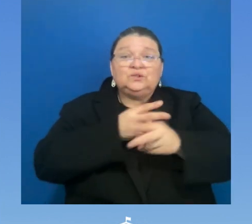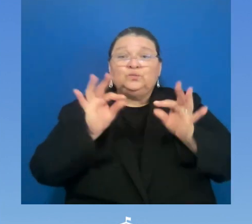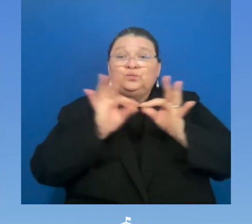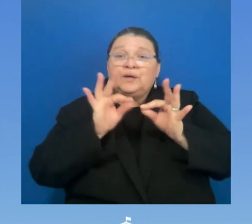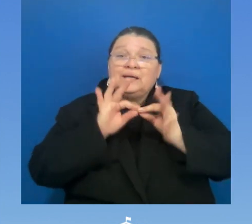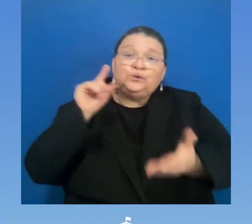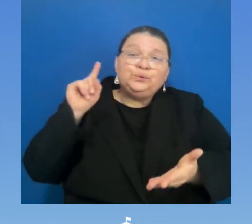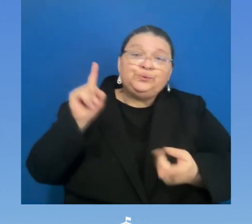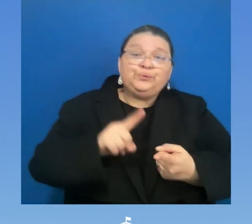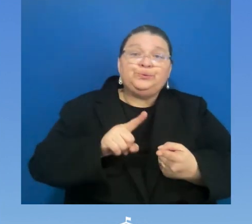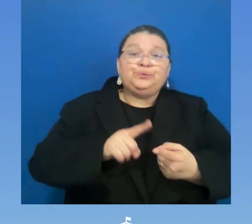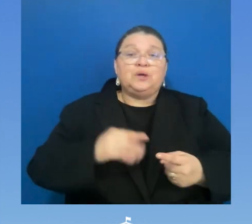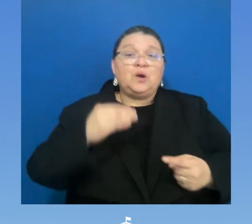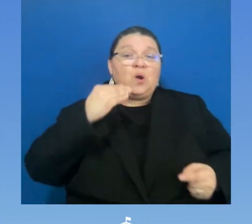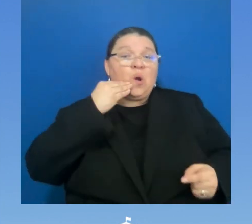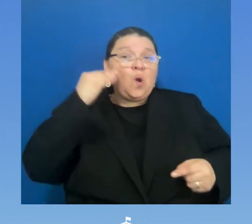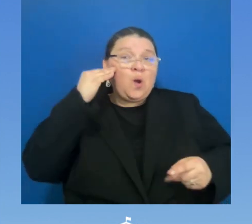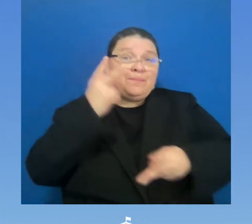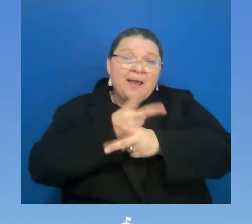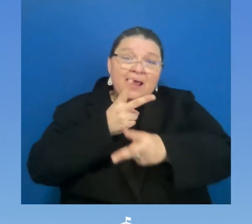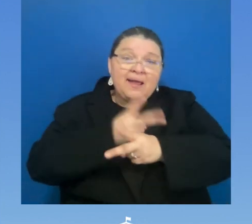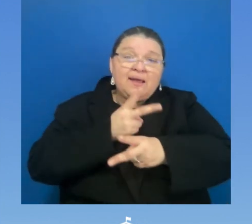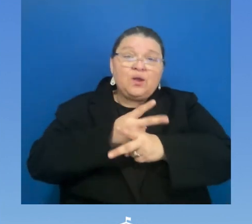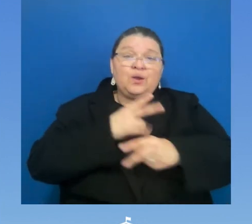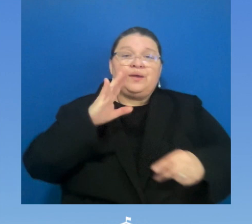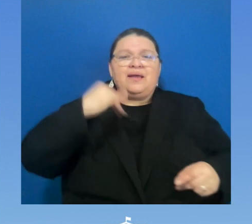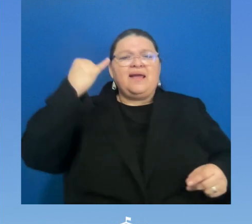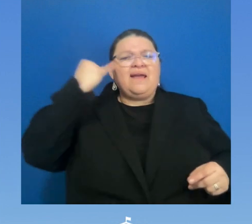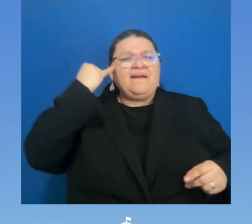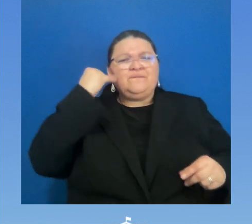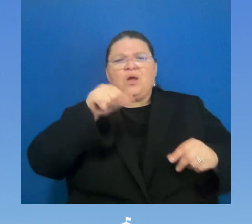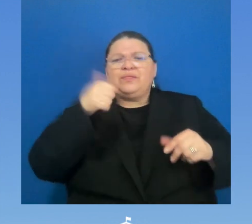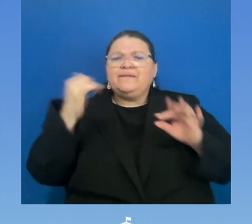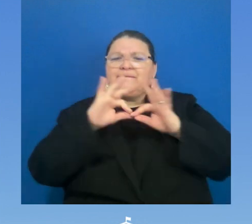one who falls ill and offering paid leave to workers.